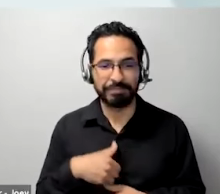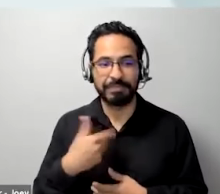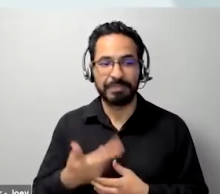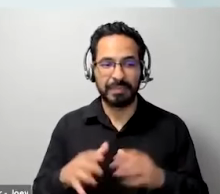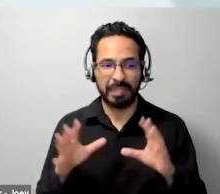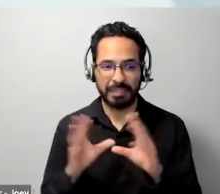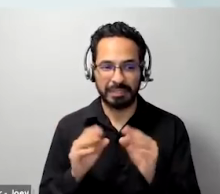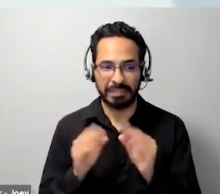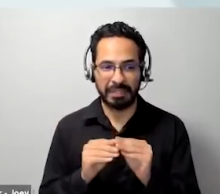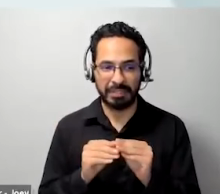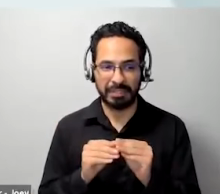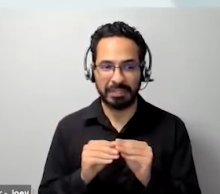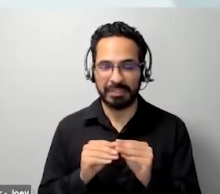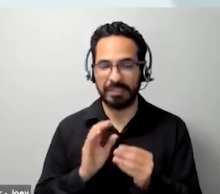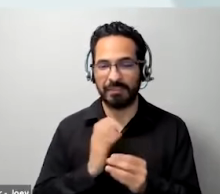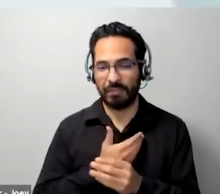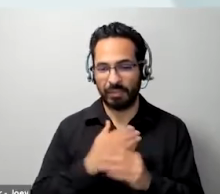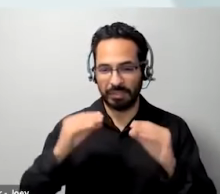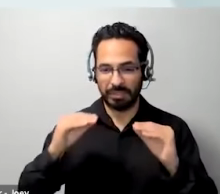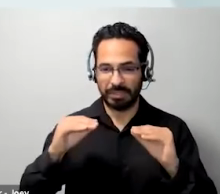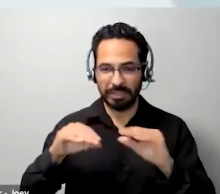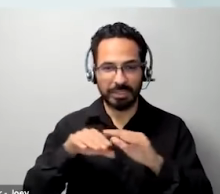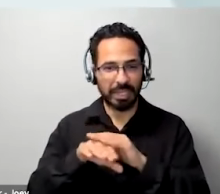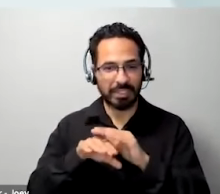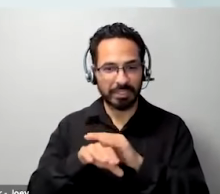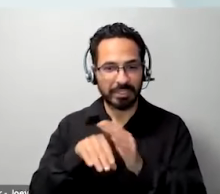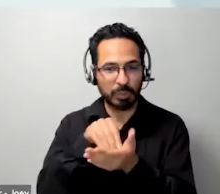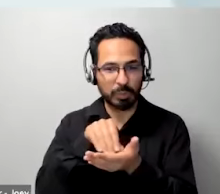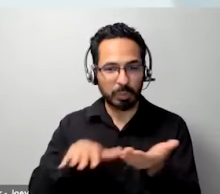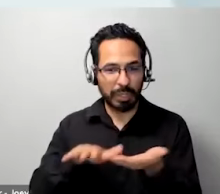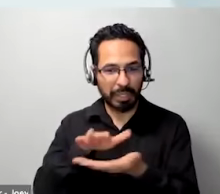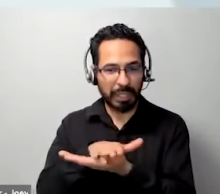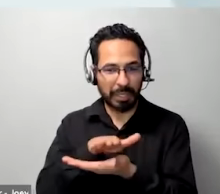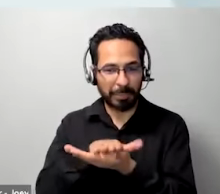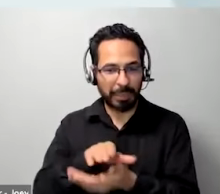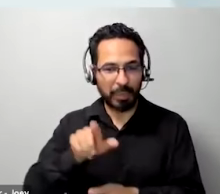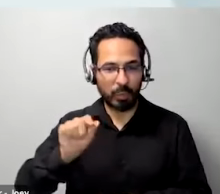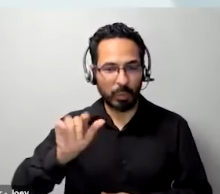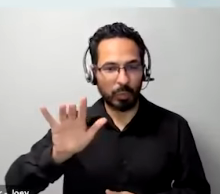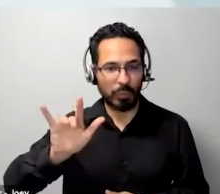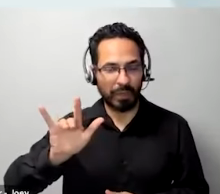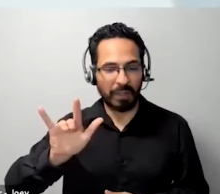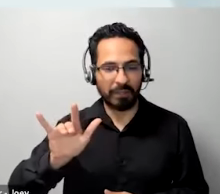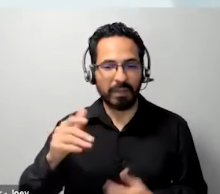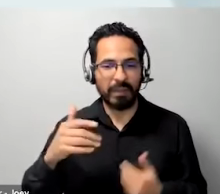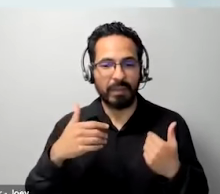of our Teach Access Student Academy 2025. We'll be hearing from Jeff Zundel from LinkedIn,